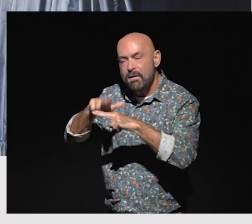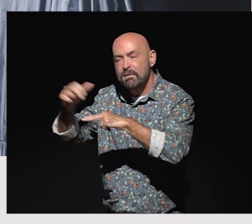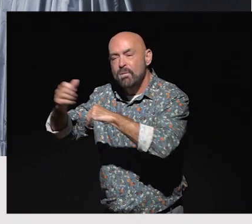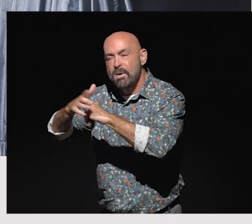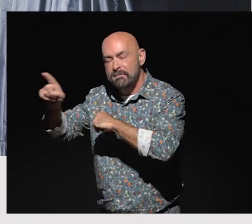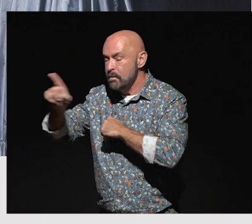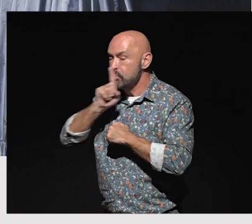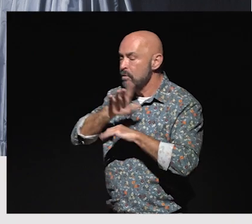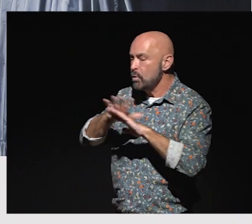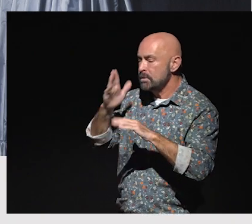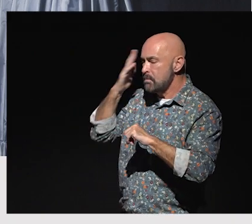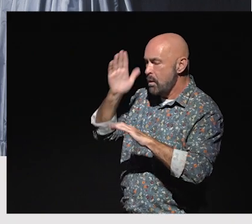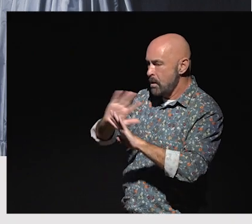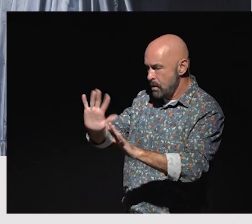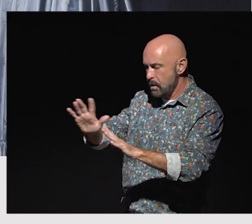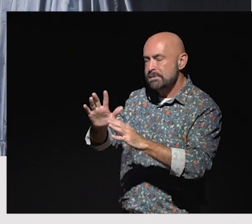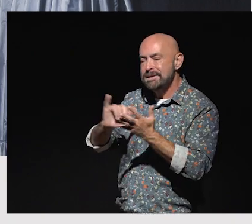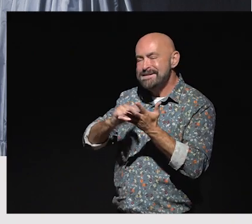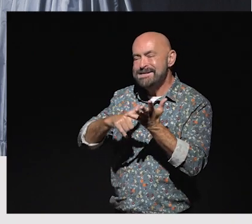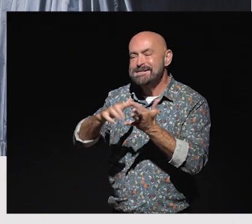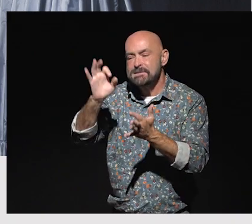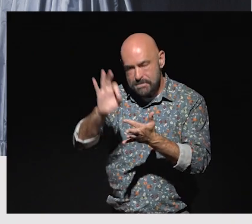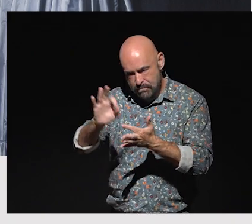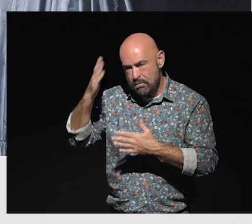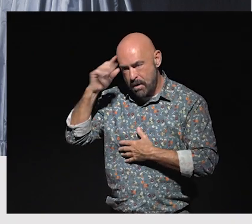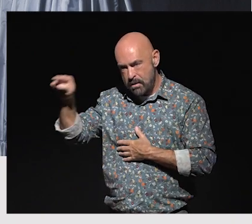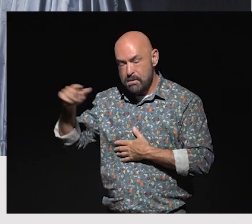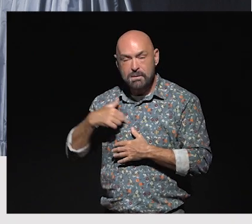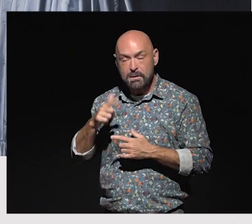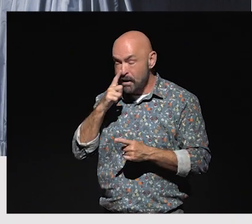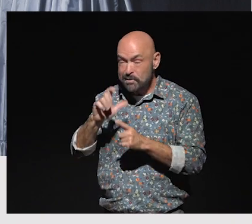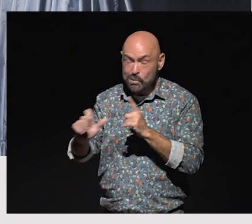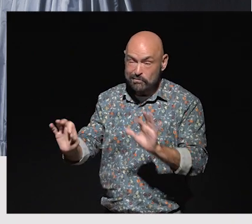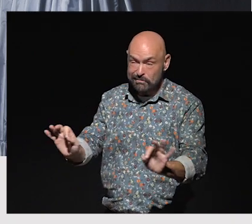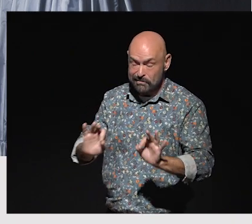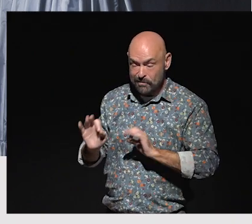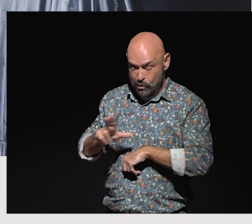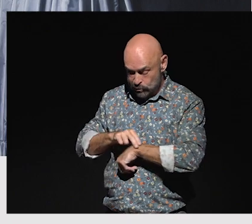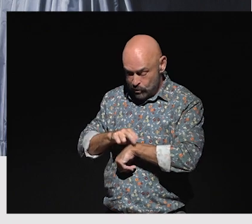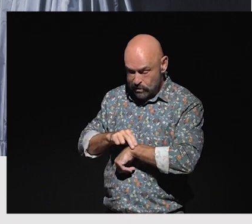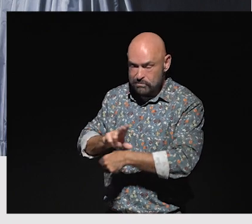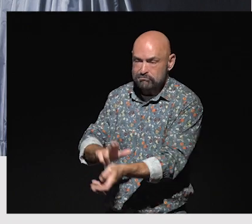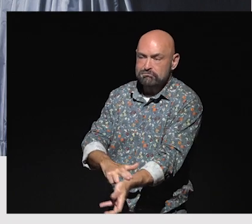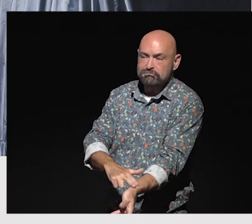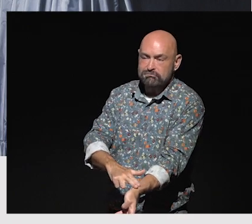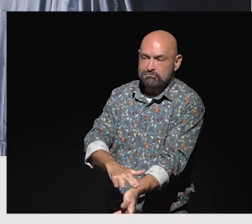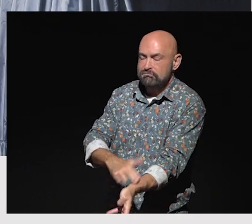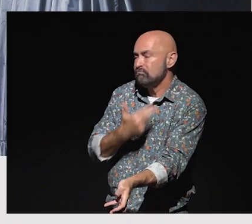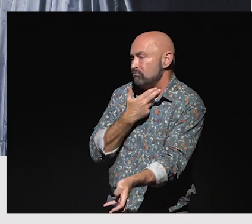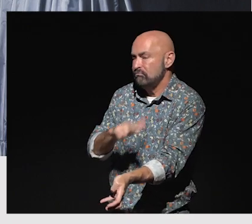not his mother, his stepmother, and he can do nothing about it. The doctor is feeling his pulse. This guy's going to die,